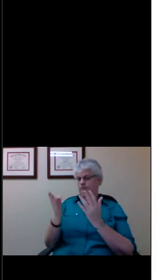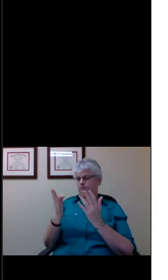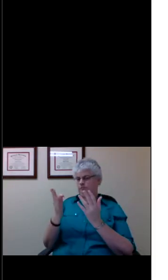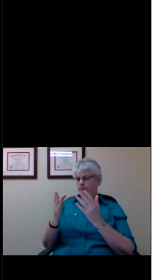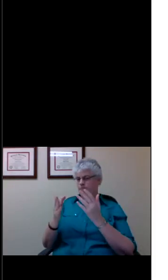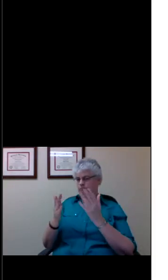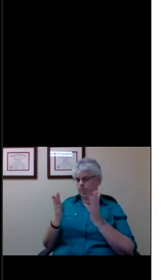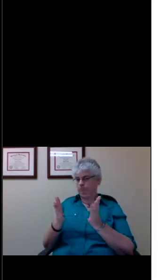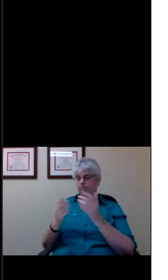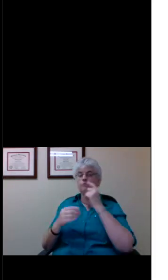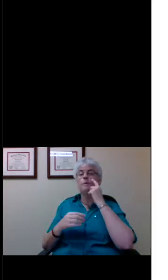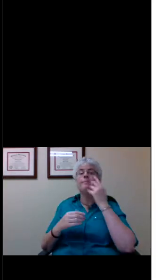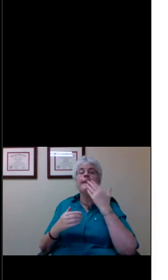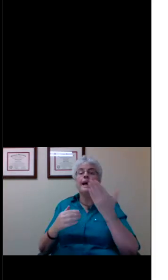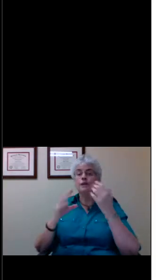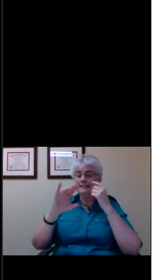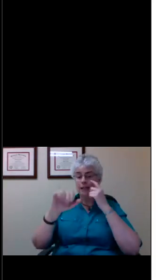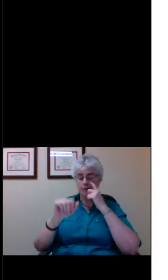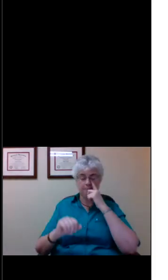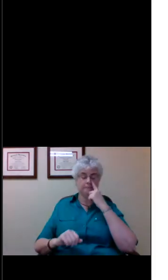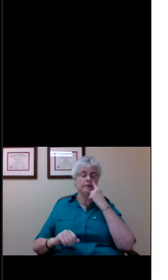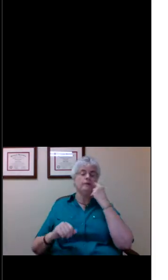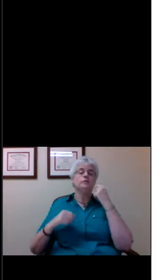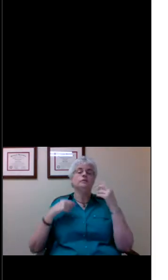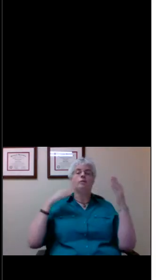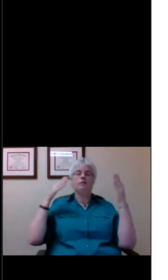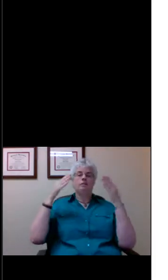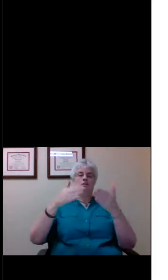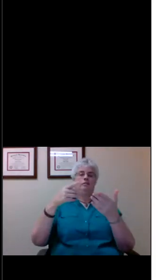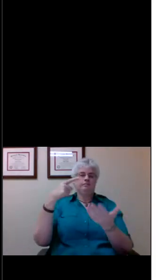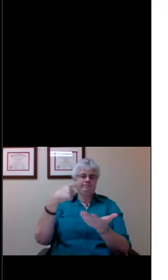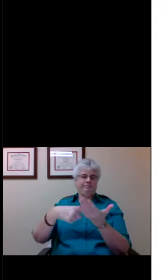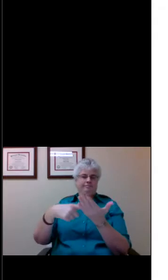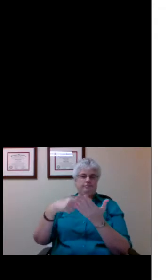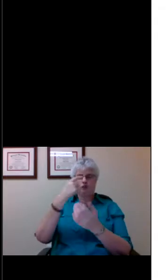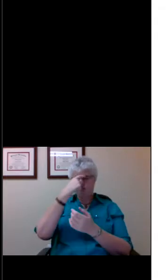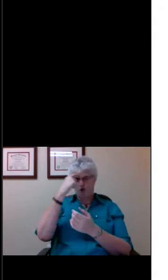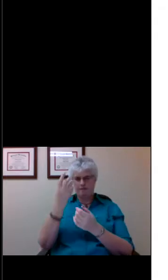can hold off some questions until the end, thank you, Cierra. So let me talk about